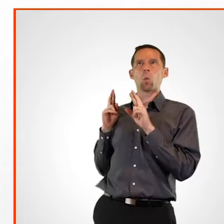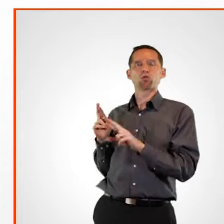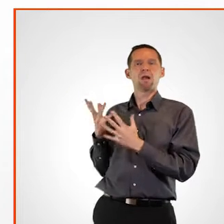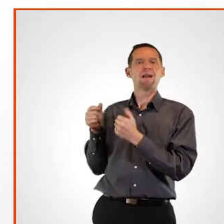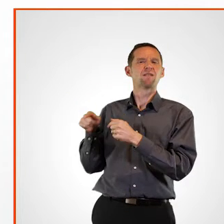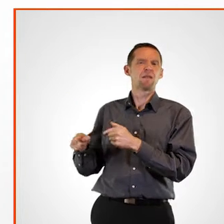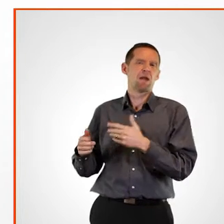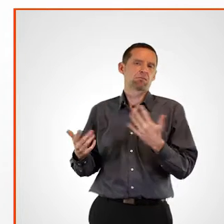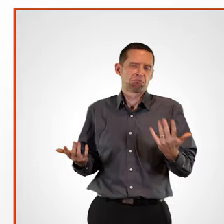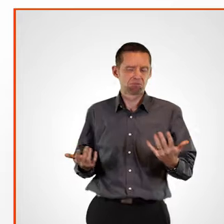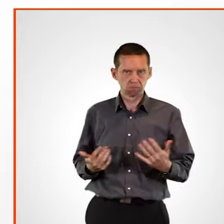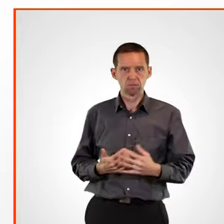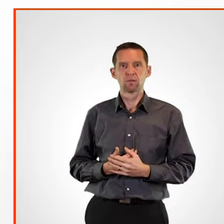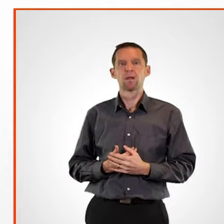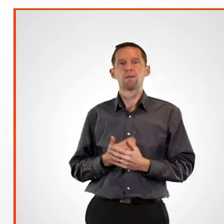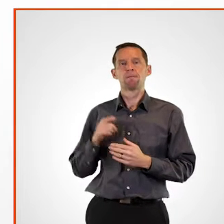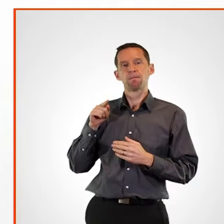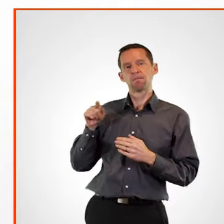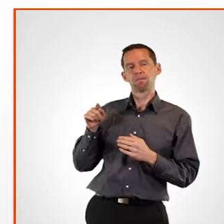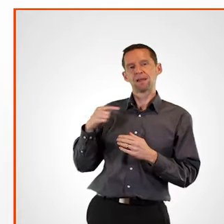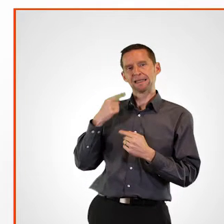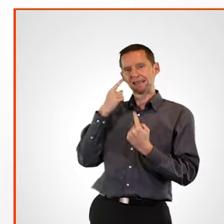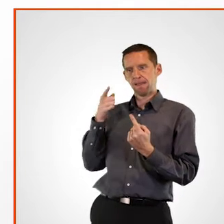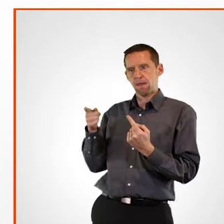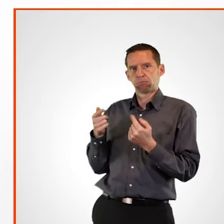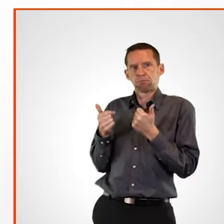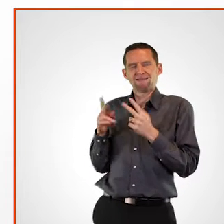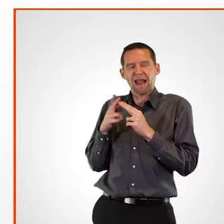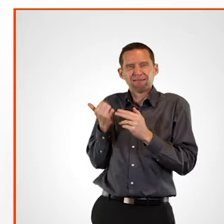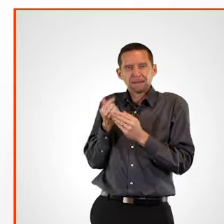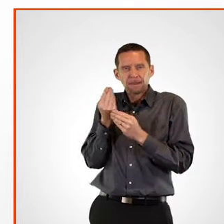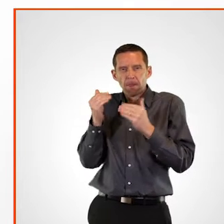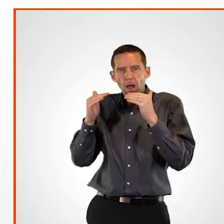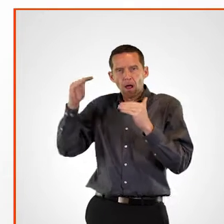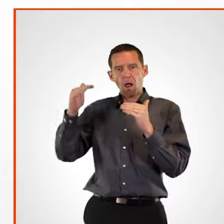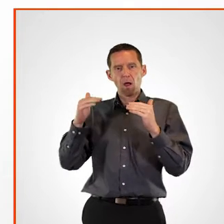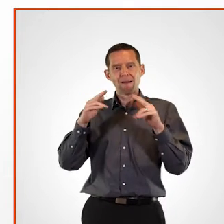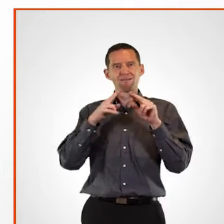We would've loved to have had that in the days before cochlear implants. We saw that as kind of a bonus if we got something in the high frequencies